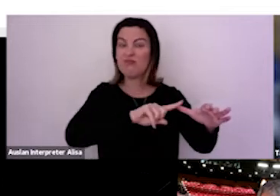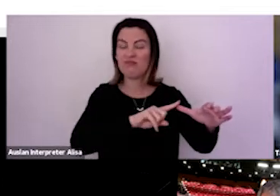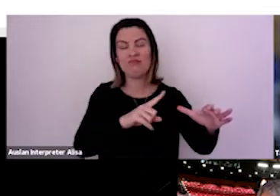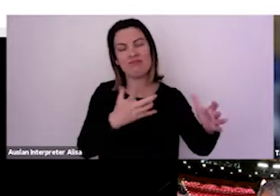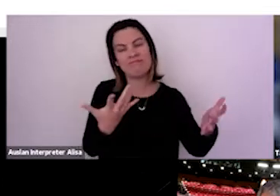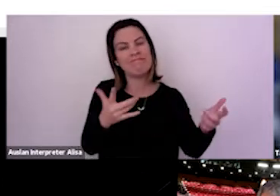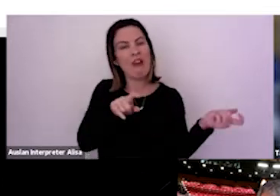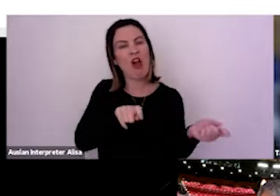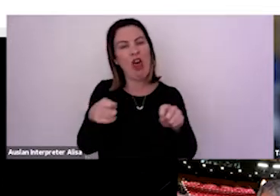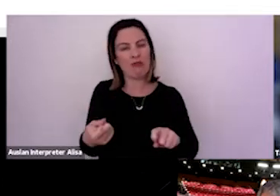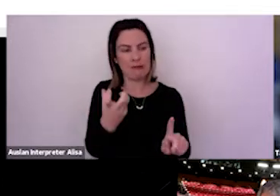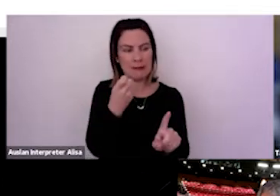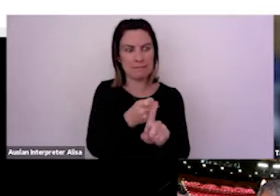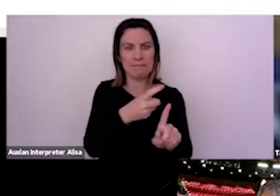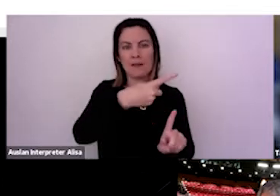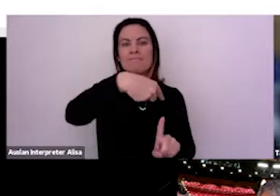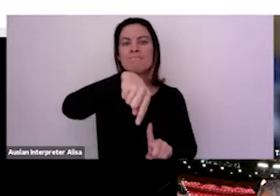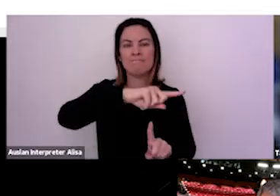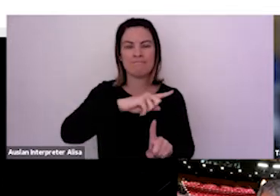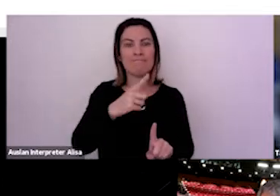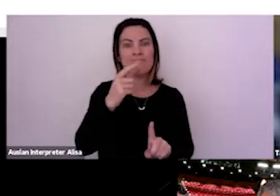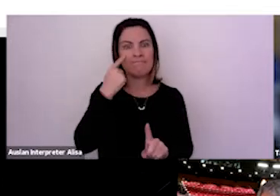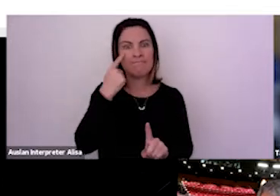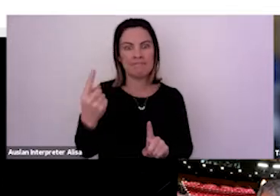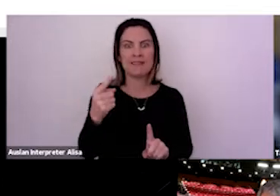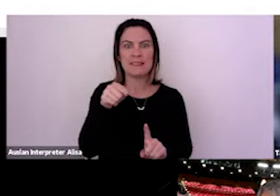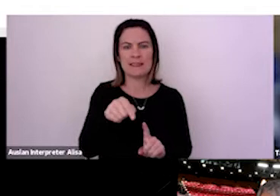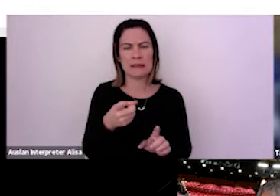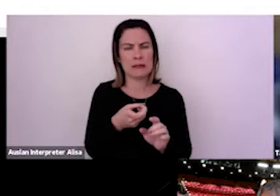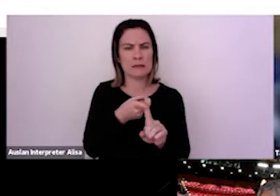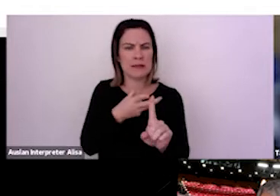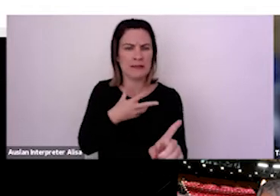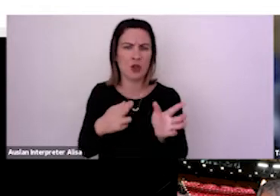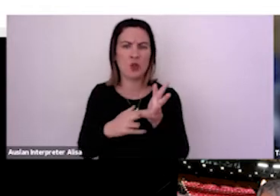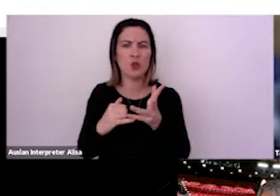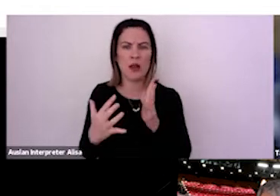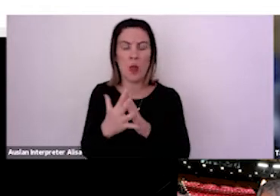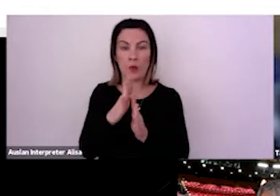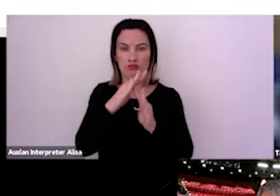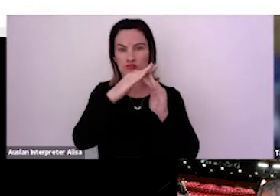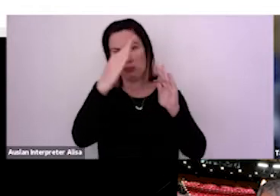we are seeing a setback particularly in the data in NSW, as you can see in that blue line,